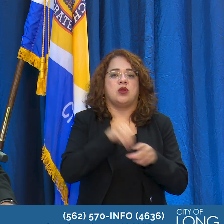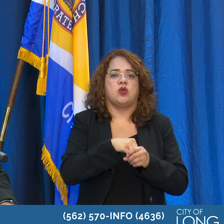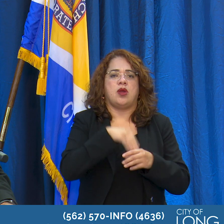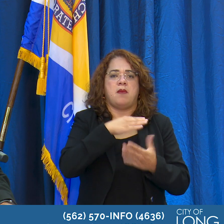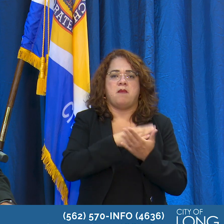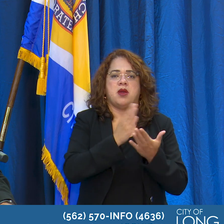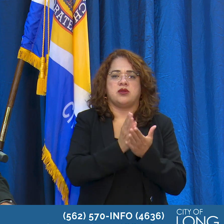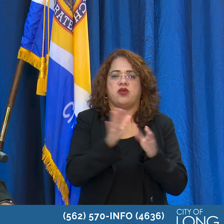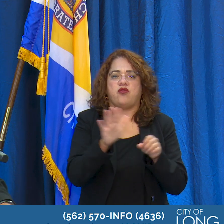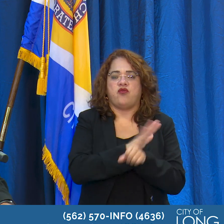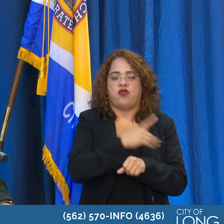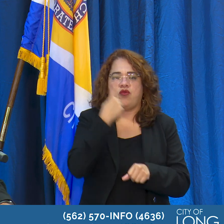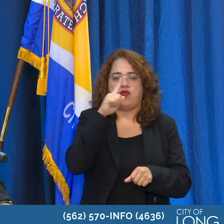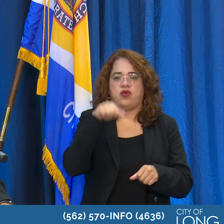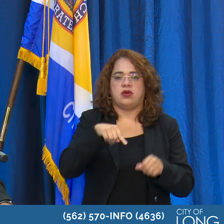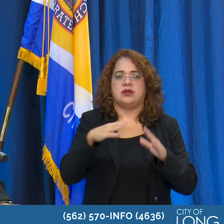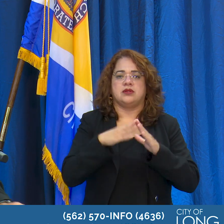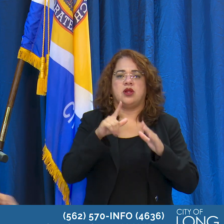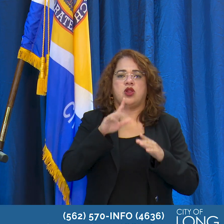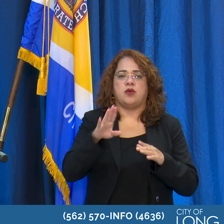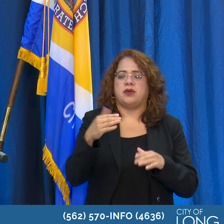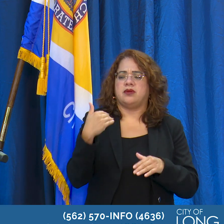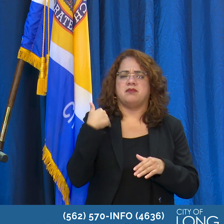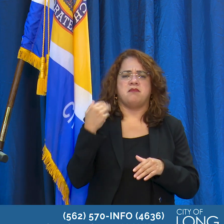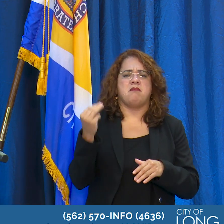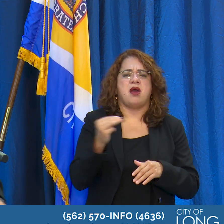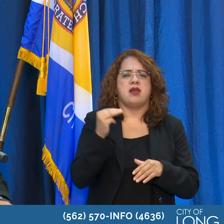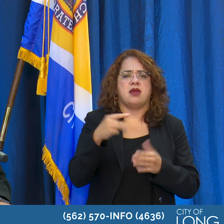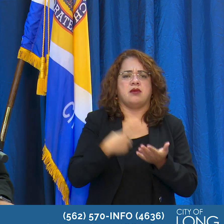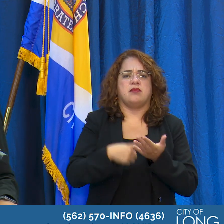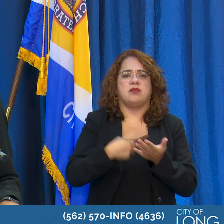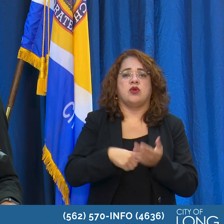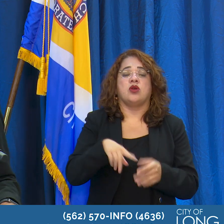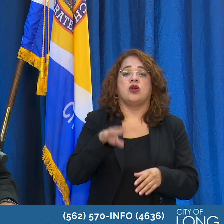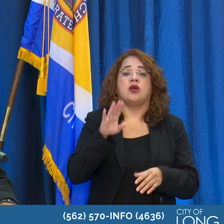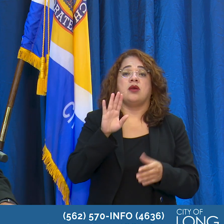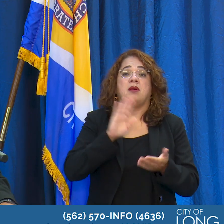press conference we had just on Monday. Our city budget is 2.6 billion dollars.